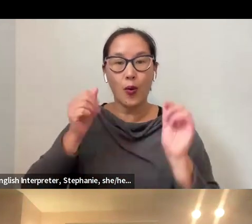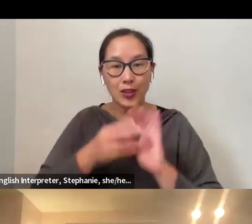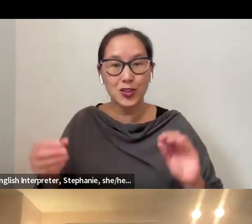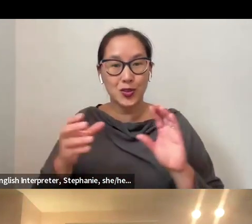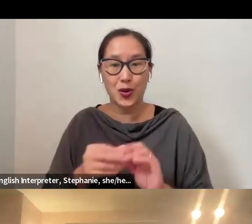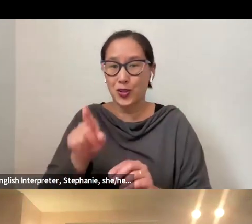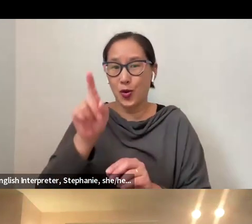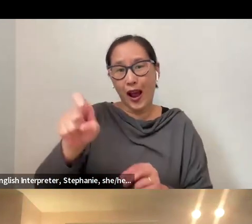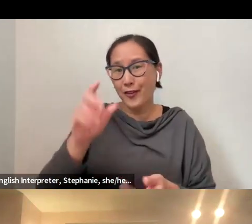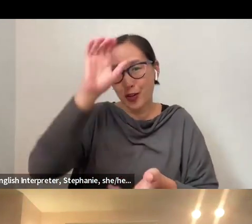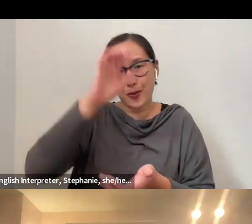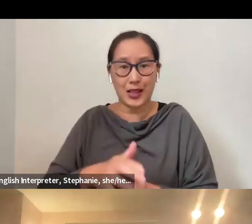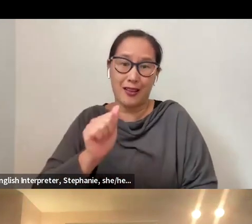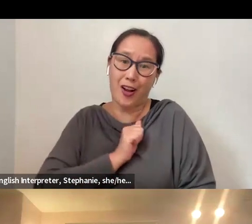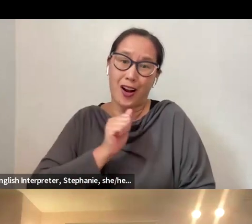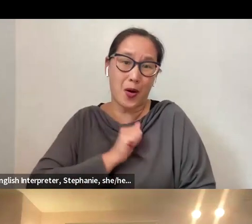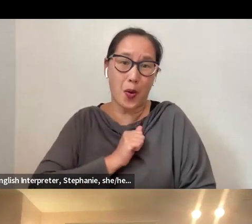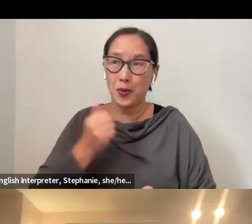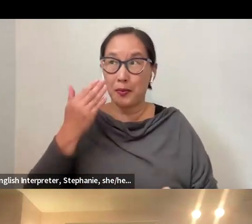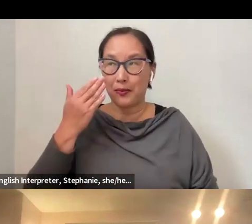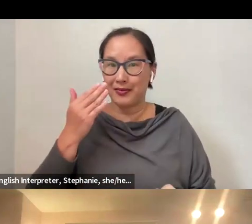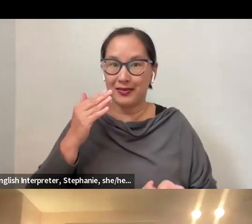our version of events, because this is our own reality.